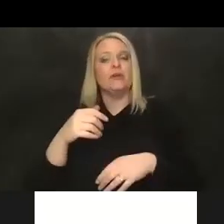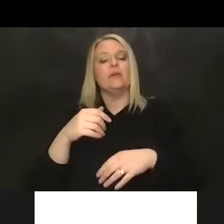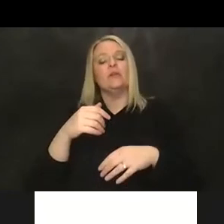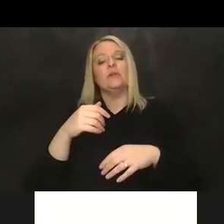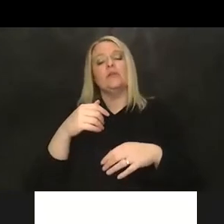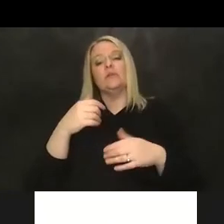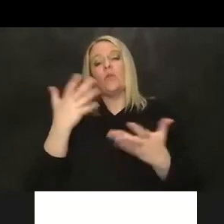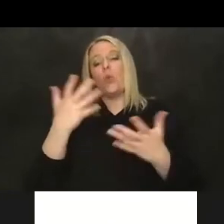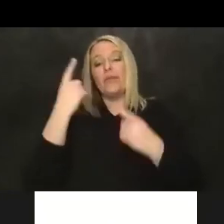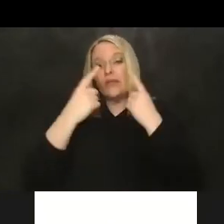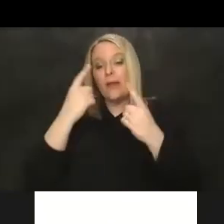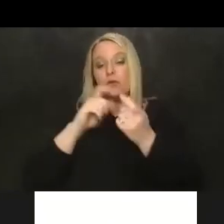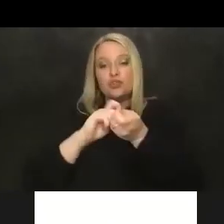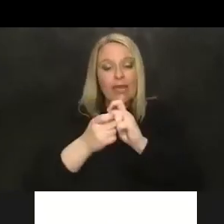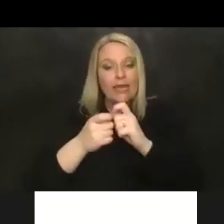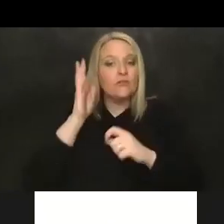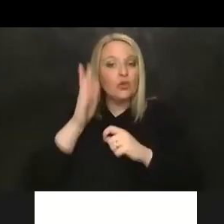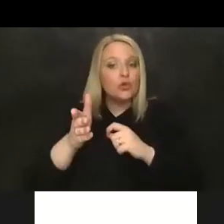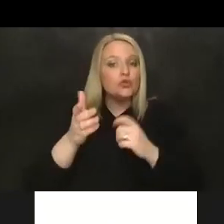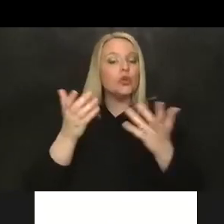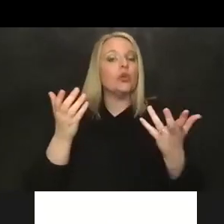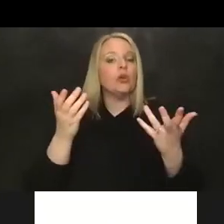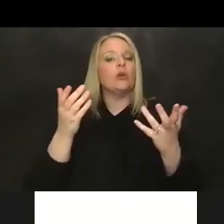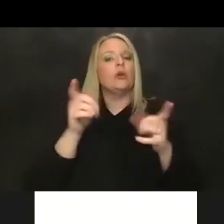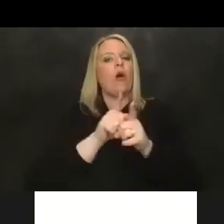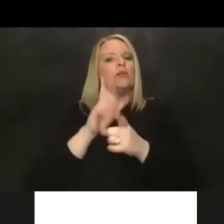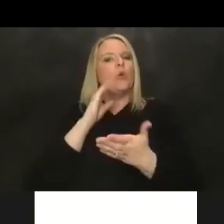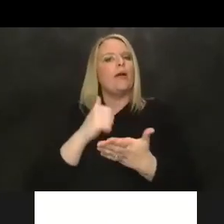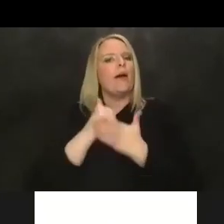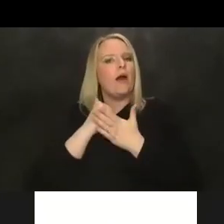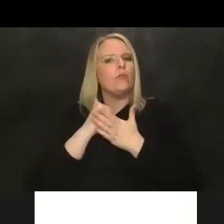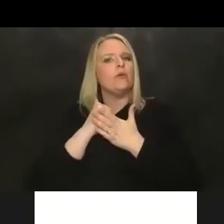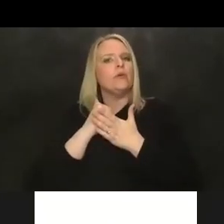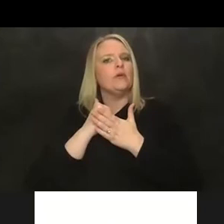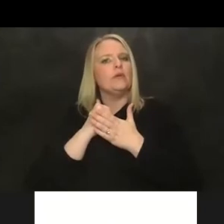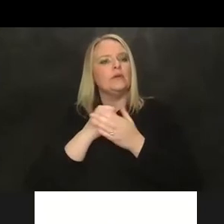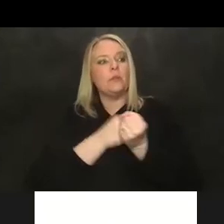changing in the future, this also helps us make a case for more of this kind of programming, so